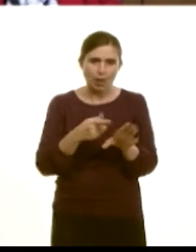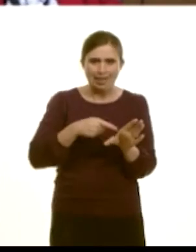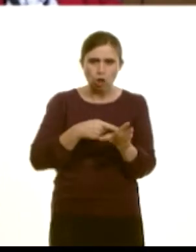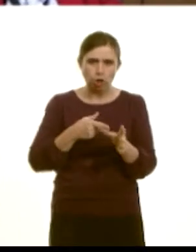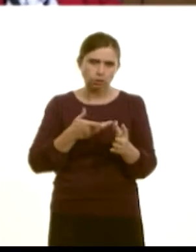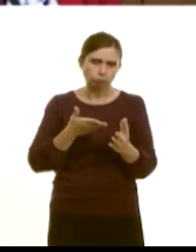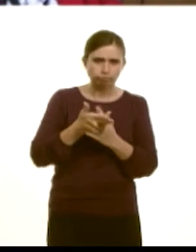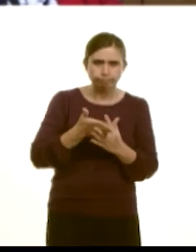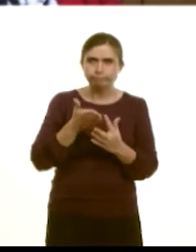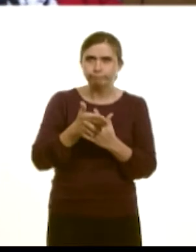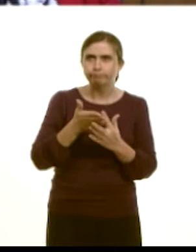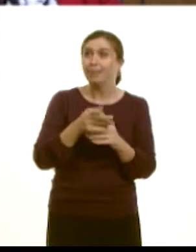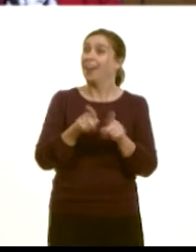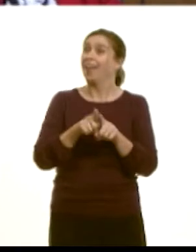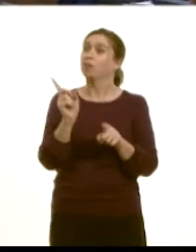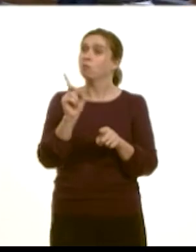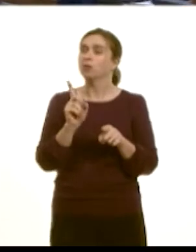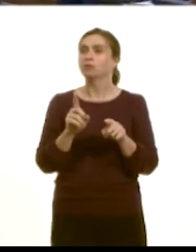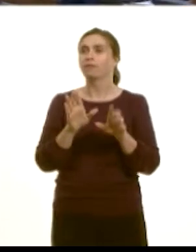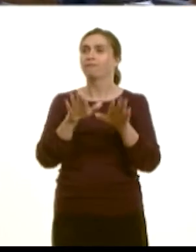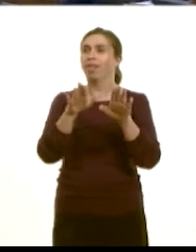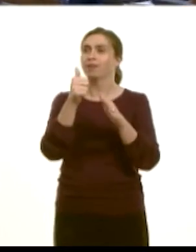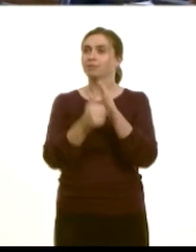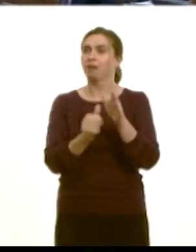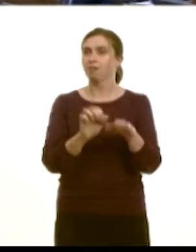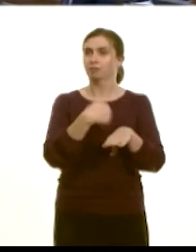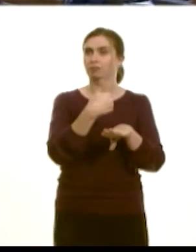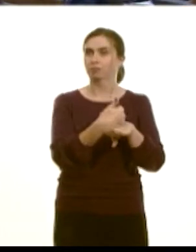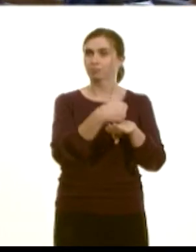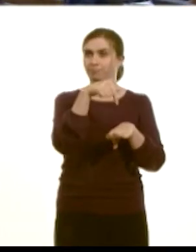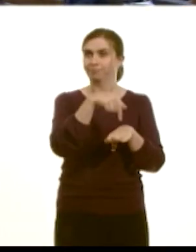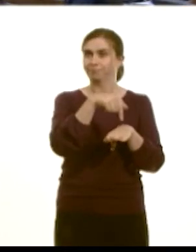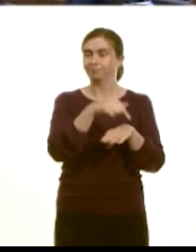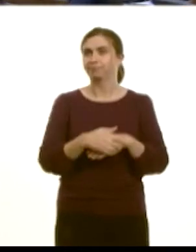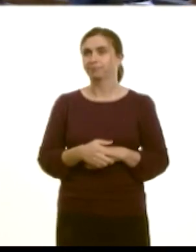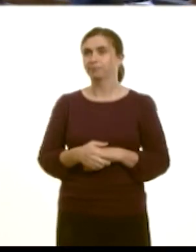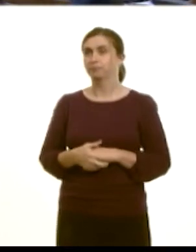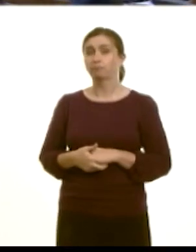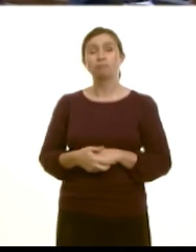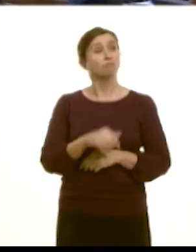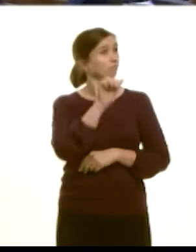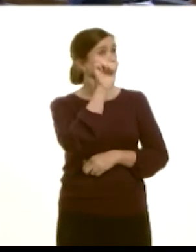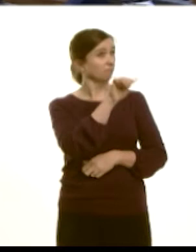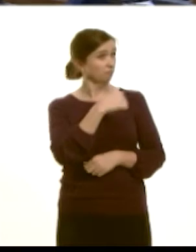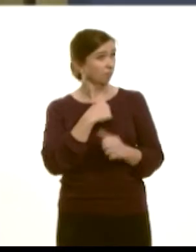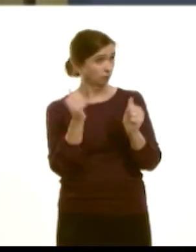Lindsay Whittle: First Minister, thank you for your answer; I do not disagree with much of what you say.